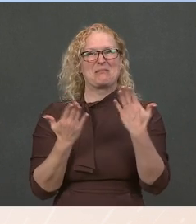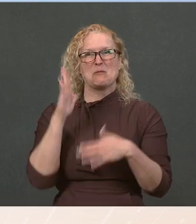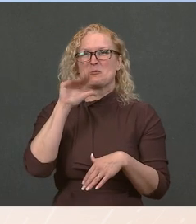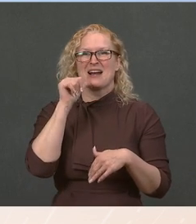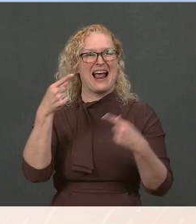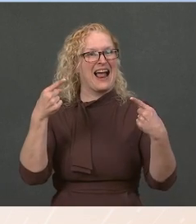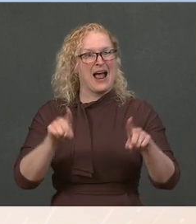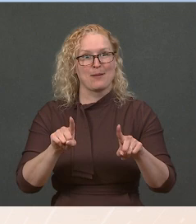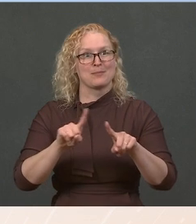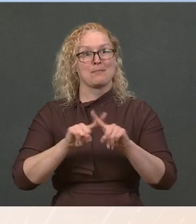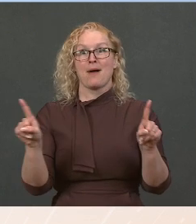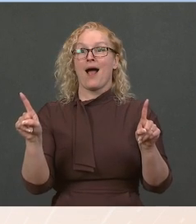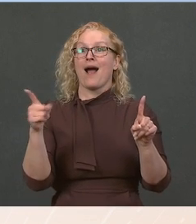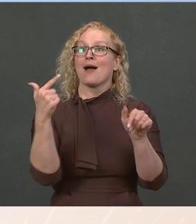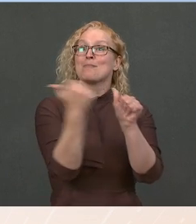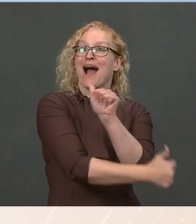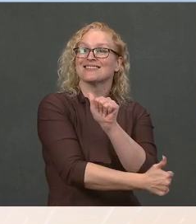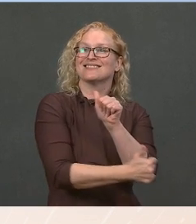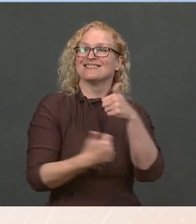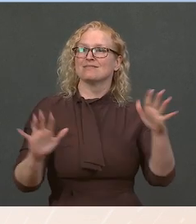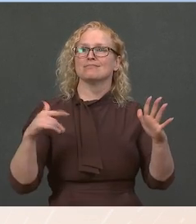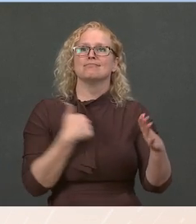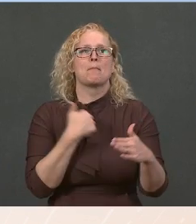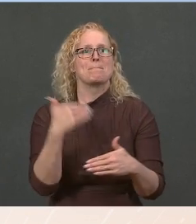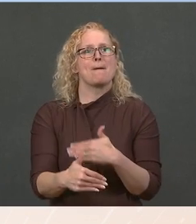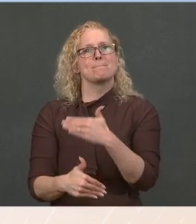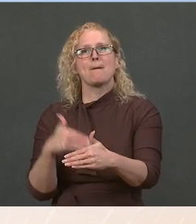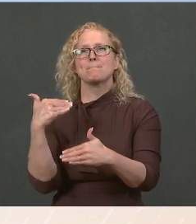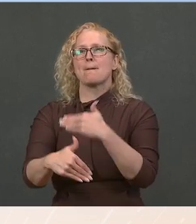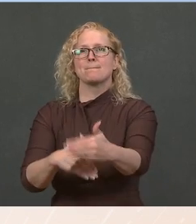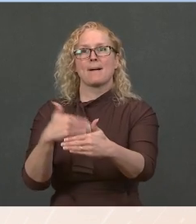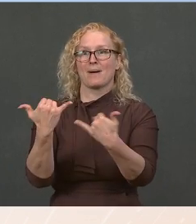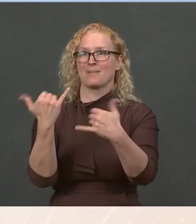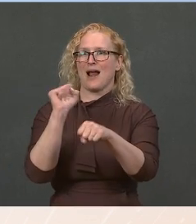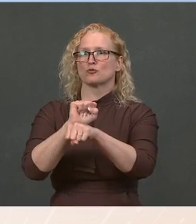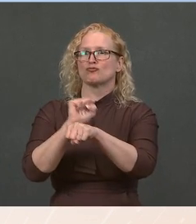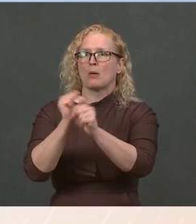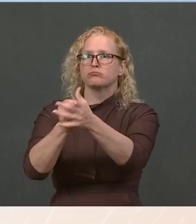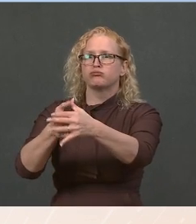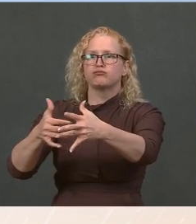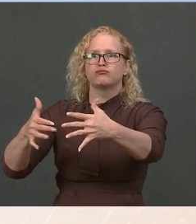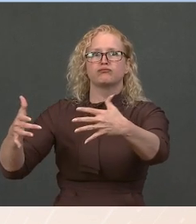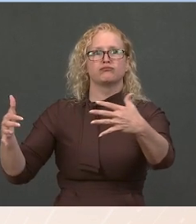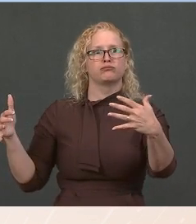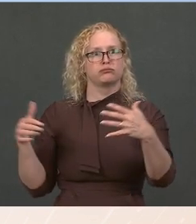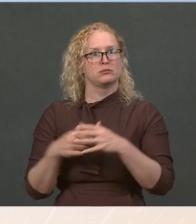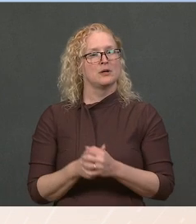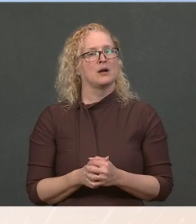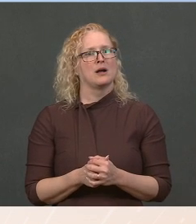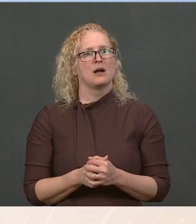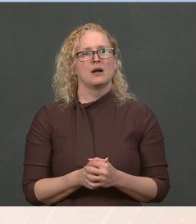And the number of Americans filing for unemployment each week has declined from nearly 900,000